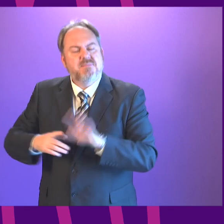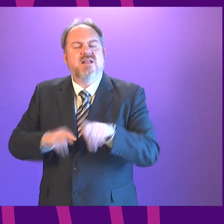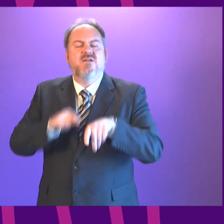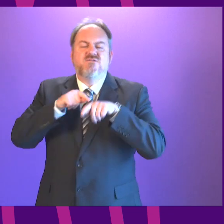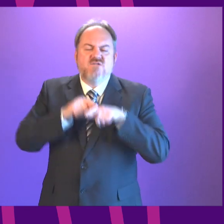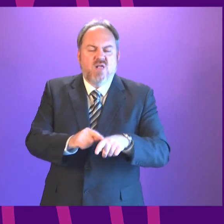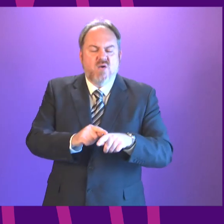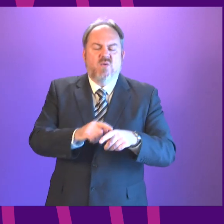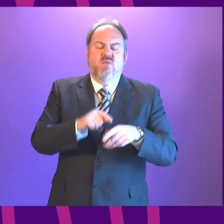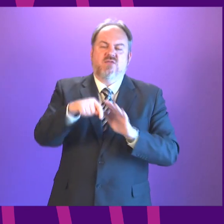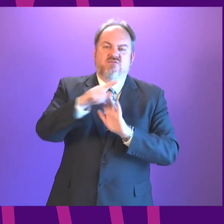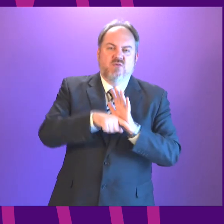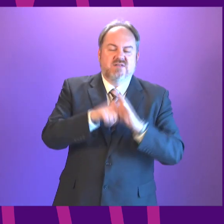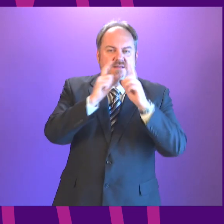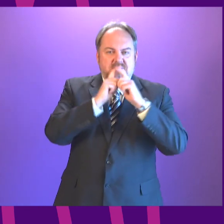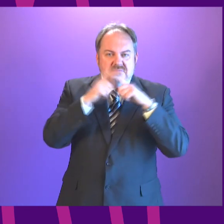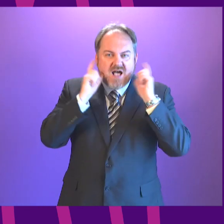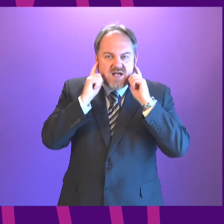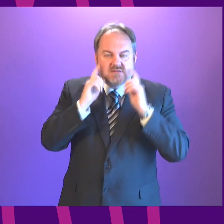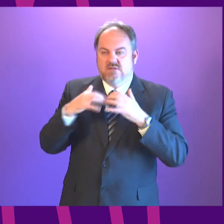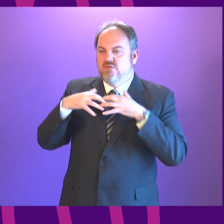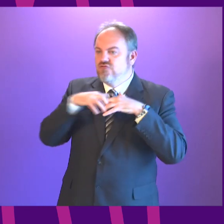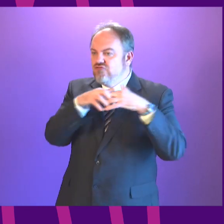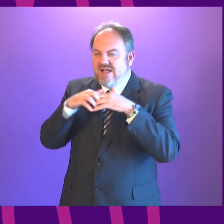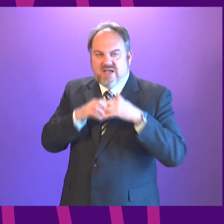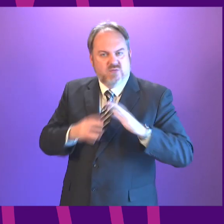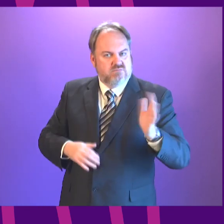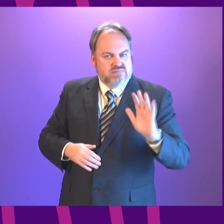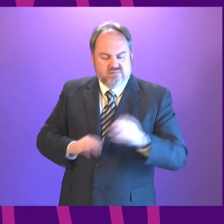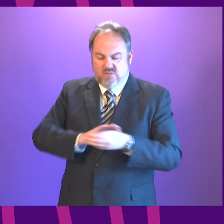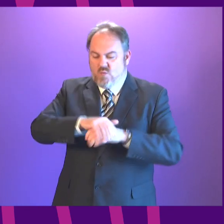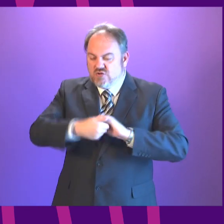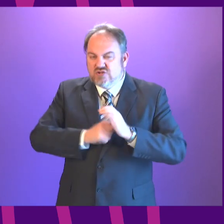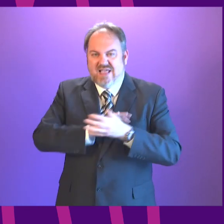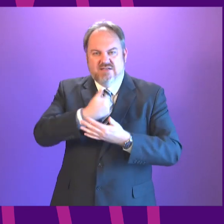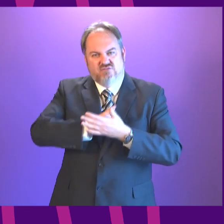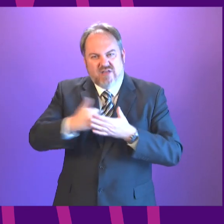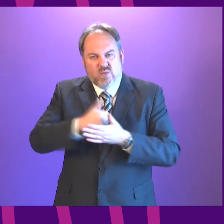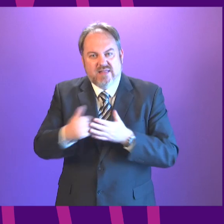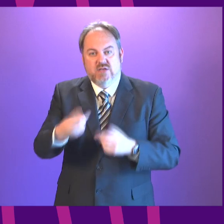wear face coverings; avoid crowded places; clean your hands and surfaces; keep a 2m distance